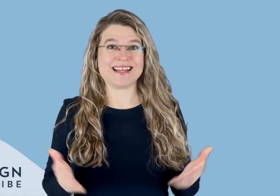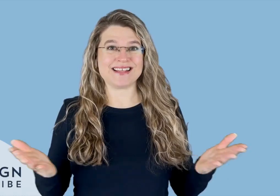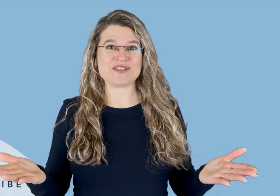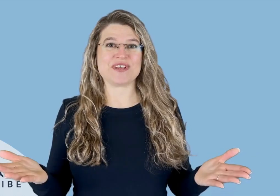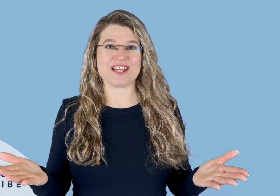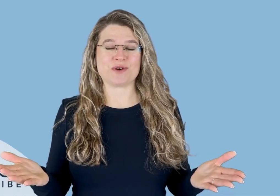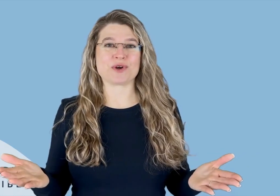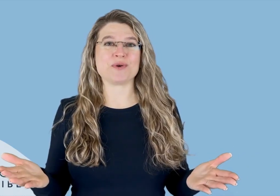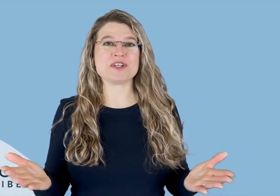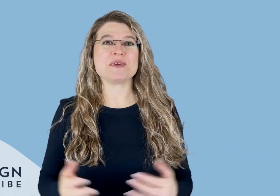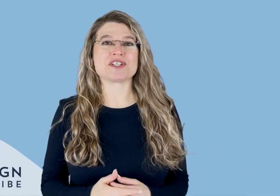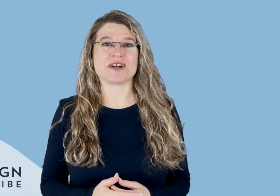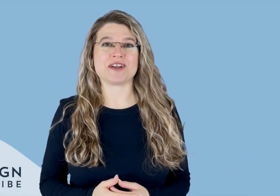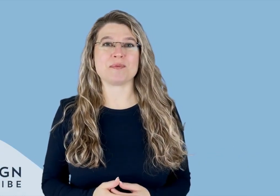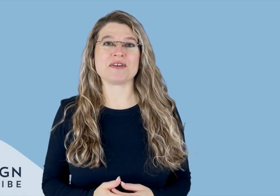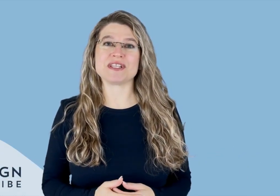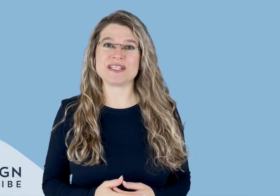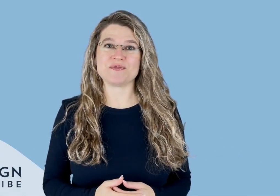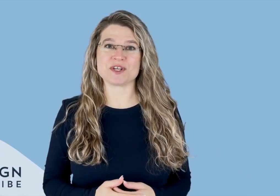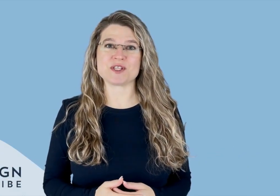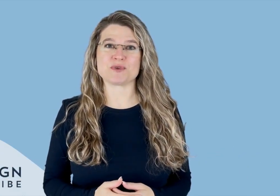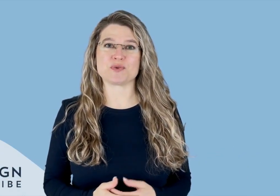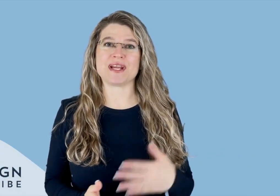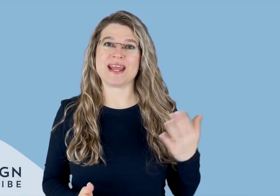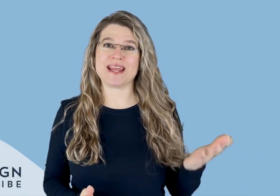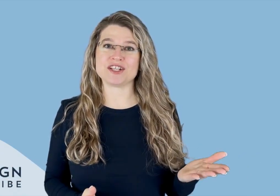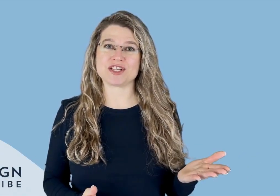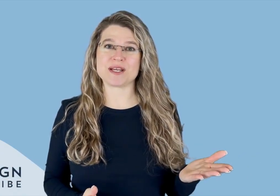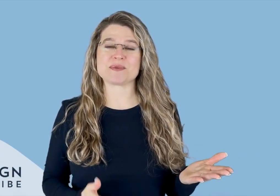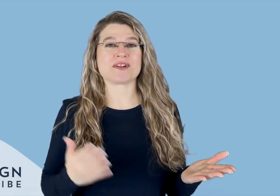In this video, we're going to be talking about the difference between hand shapes,